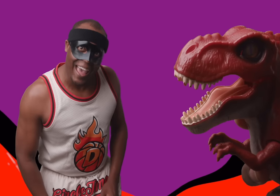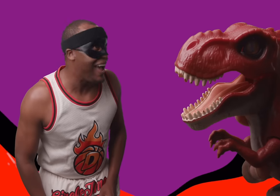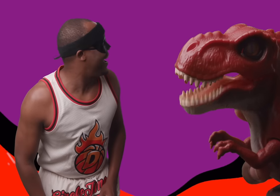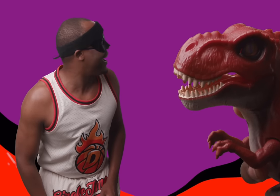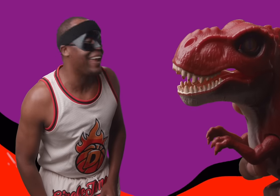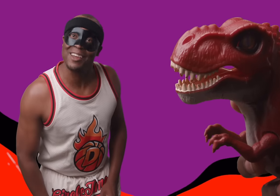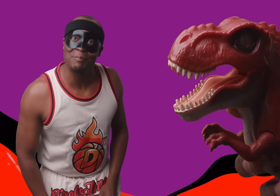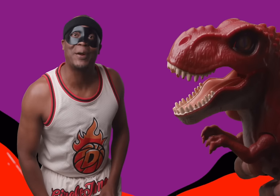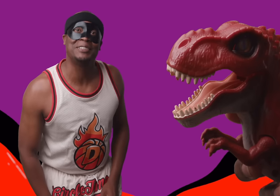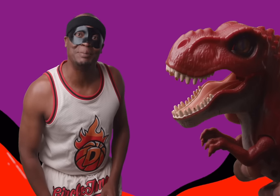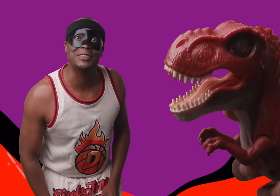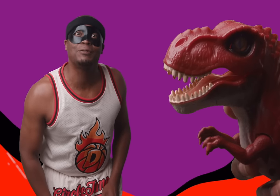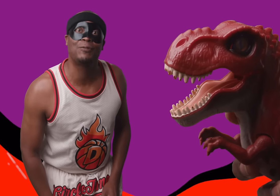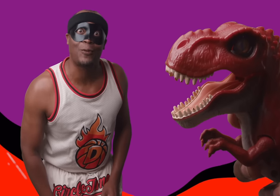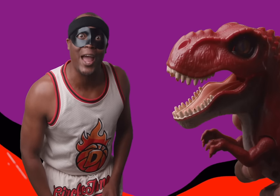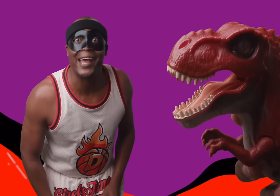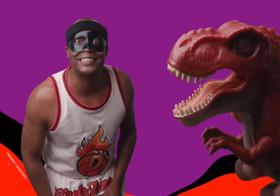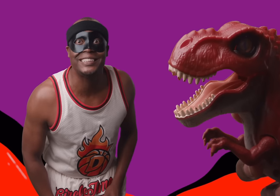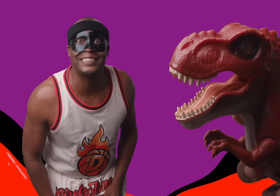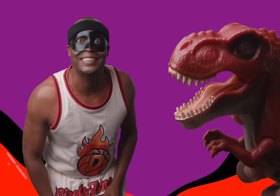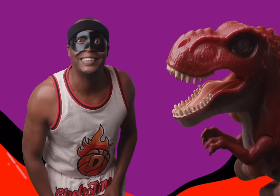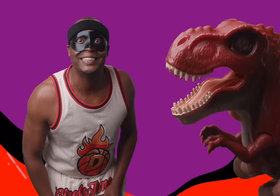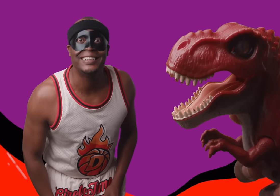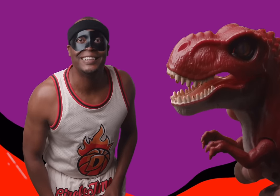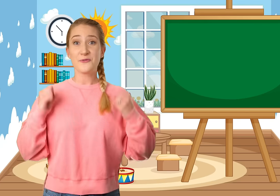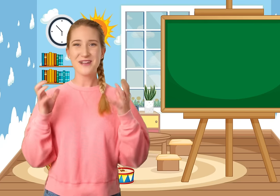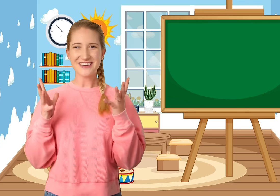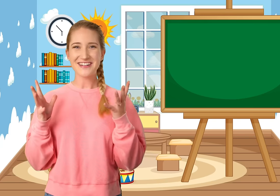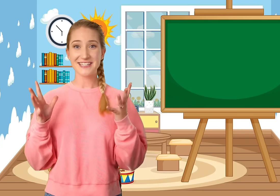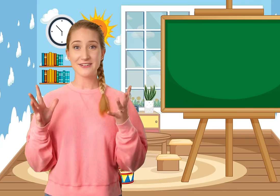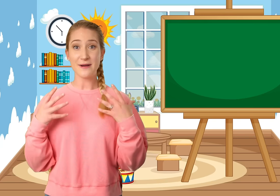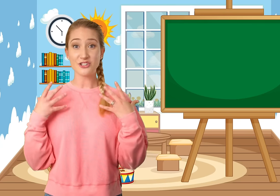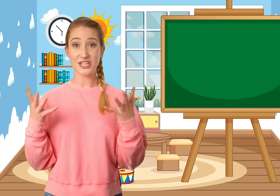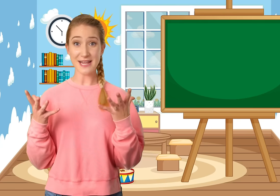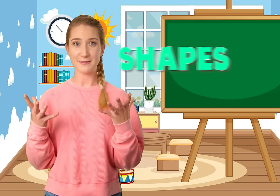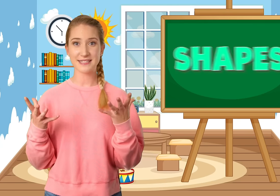Hey, your breath smells fresh. We are going to learn about shapes!